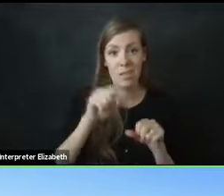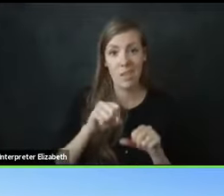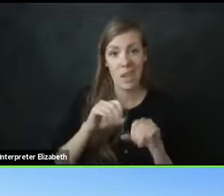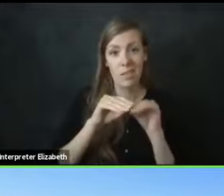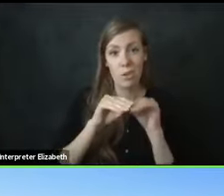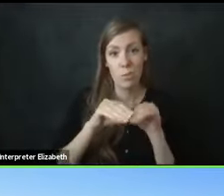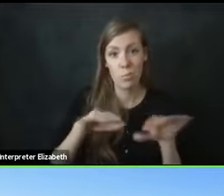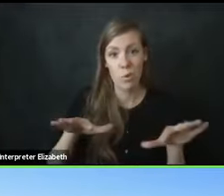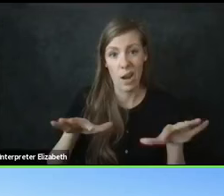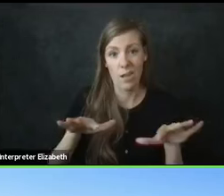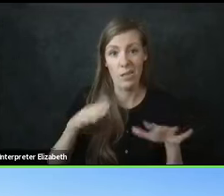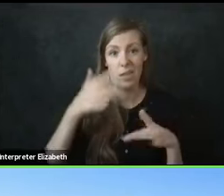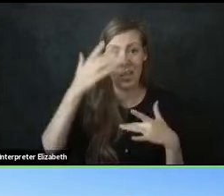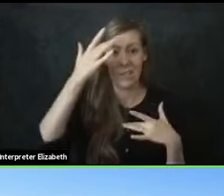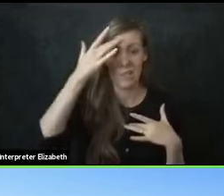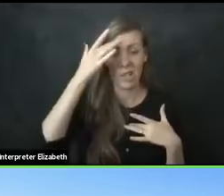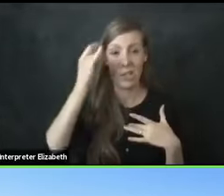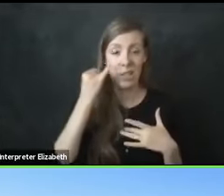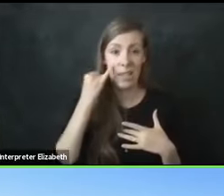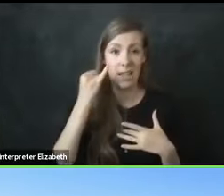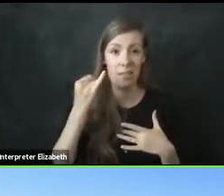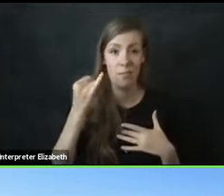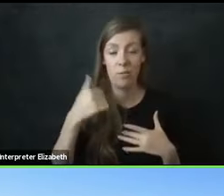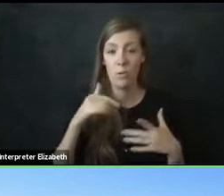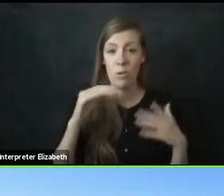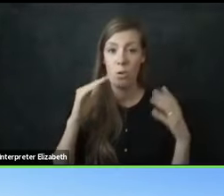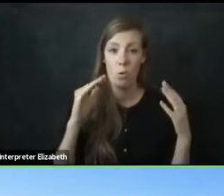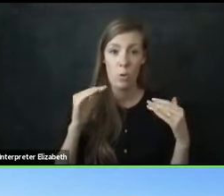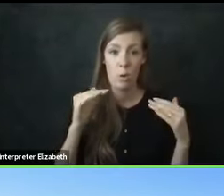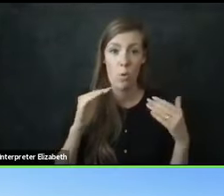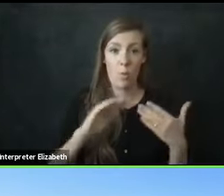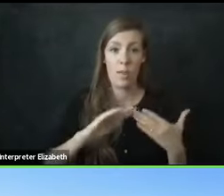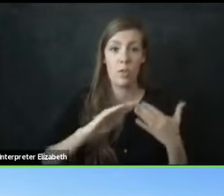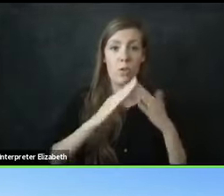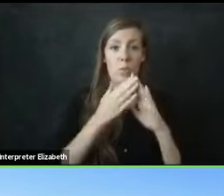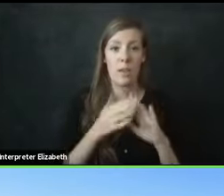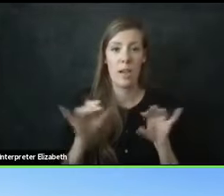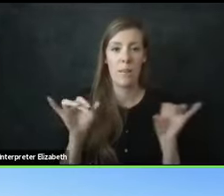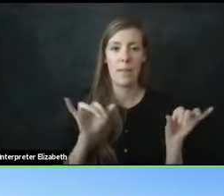And if we hope to get COVID to become like the common cold eventually,